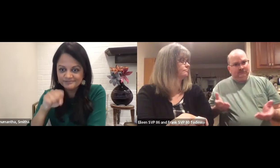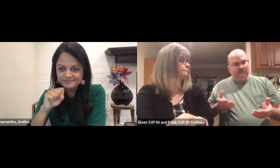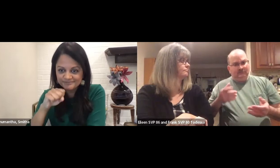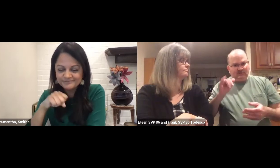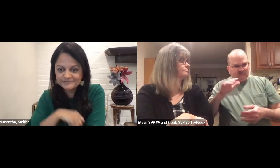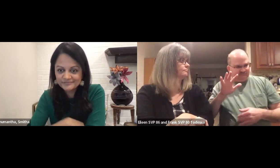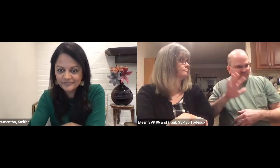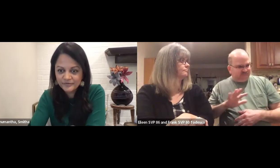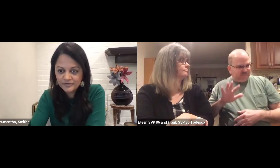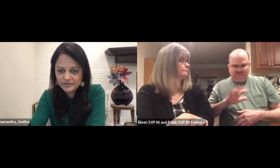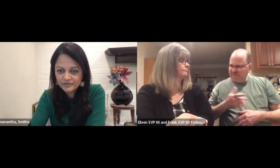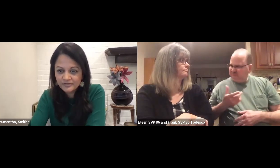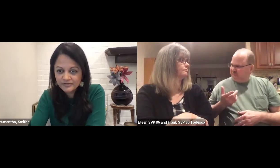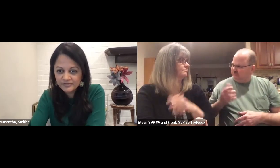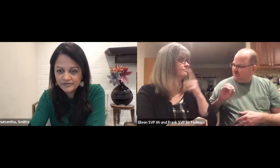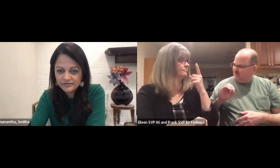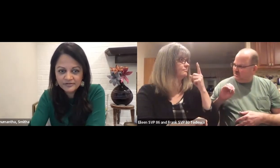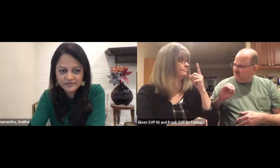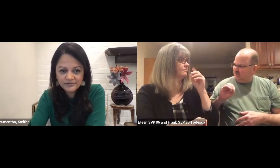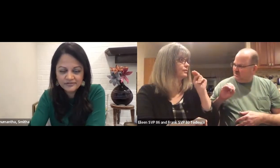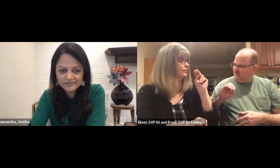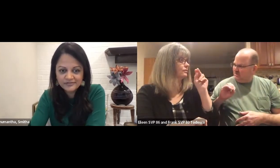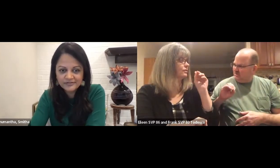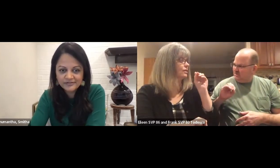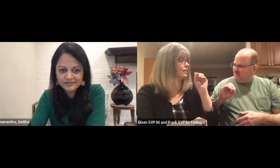and, you know, there are services here in Rochester. I think it was--